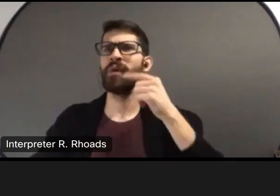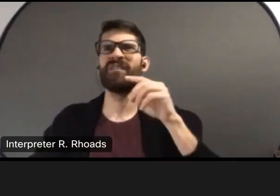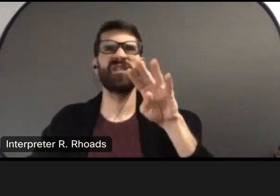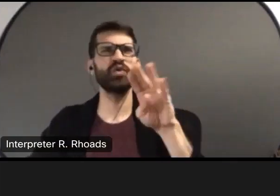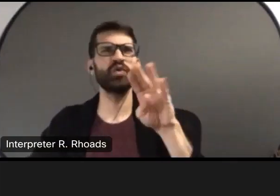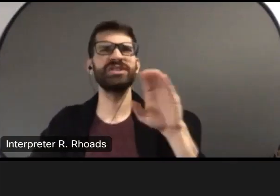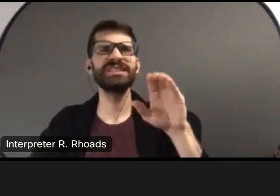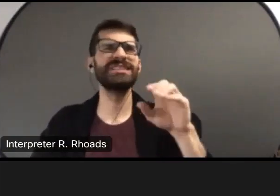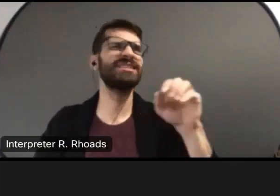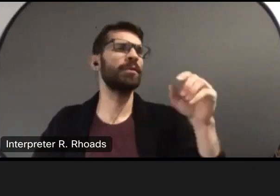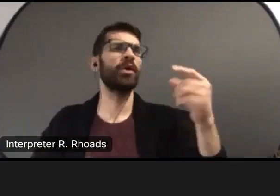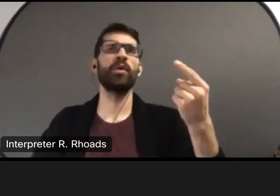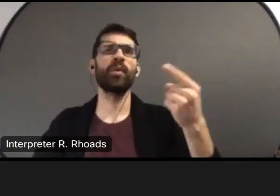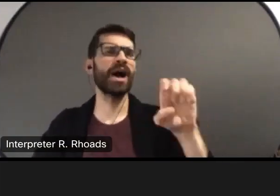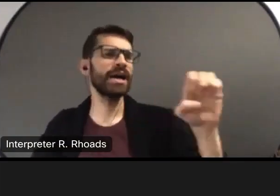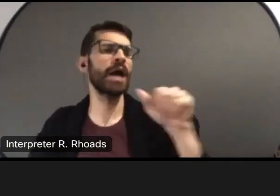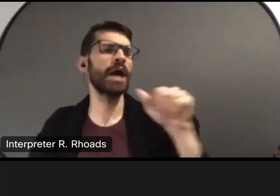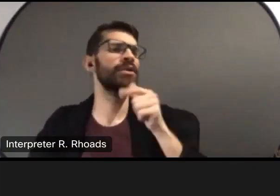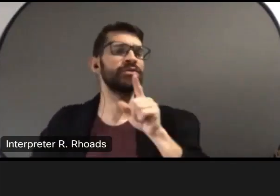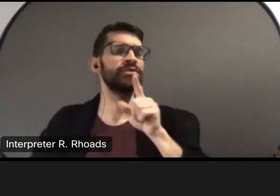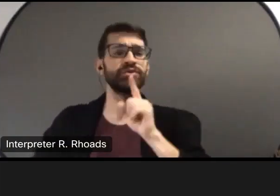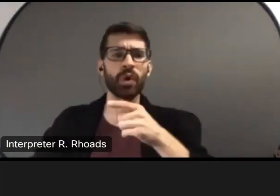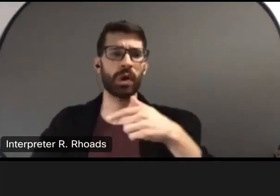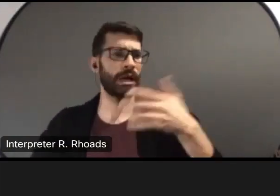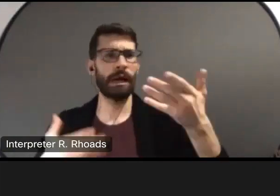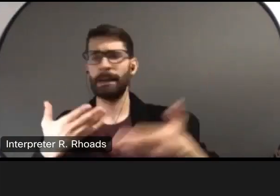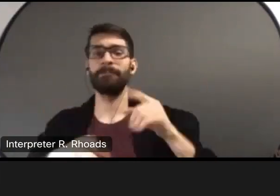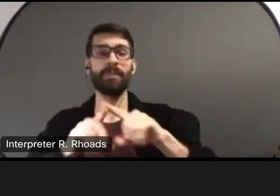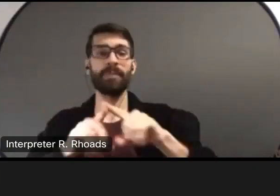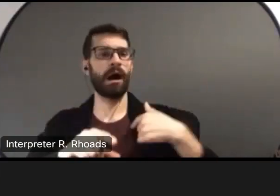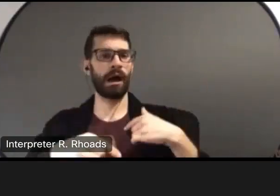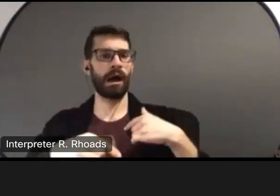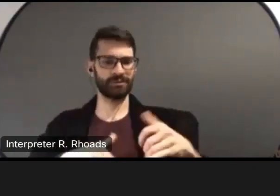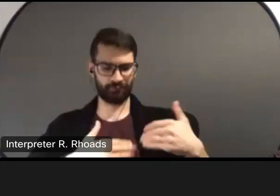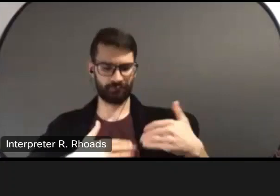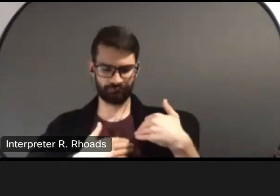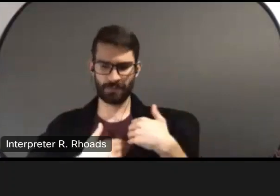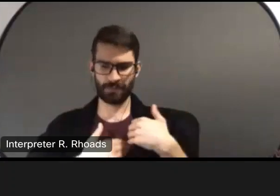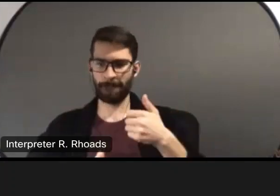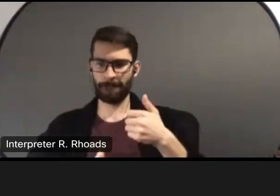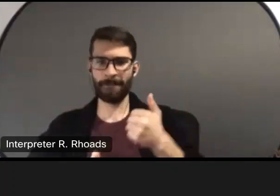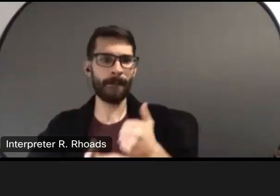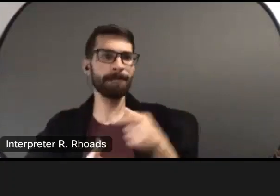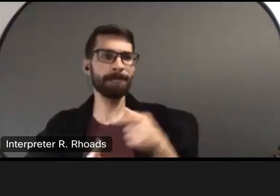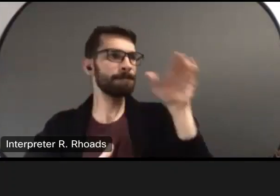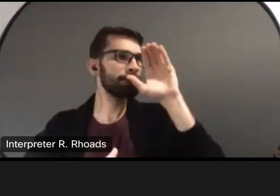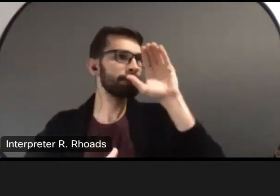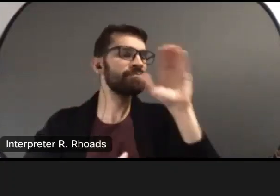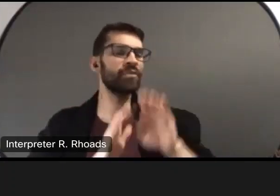I will continue to represent that particular area with the development in 4E and so that's something